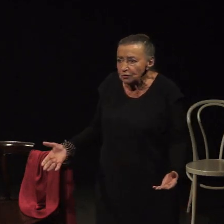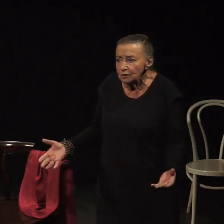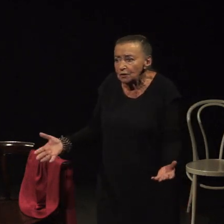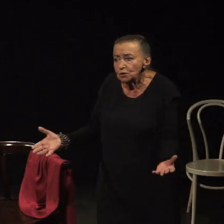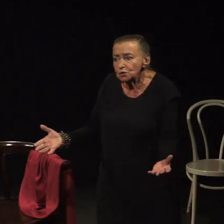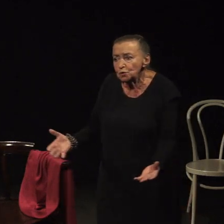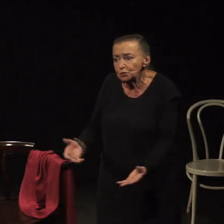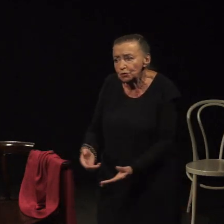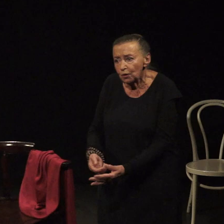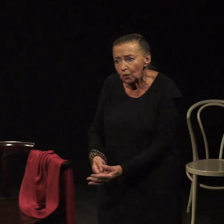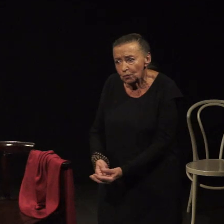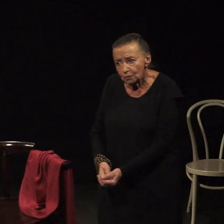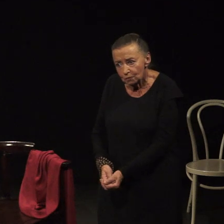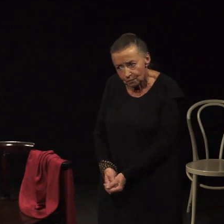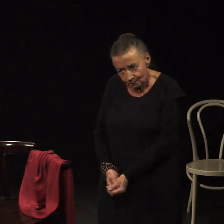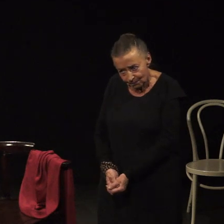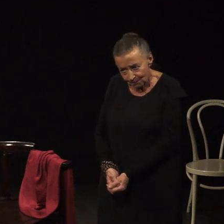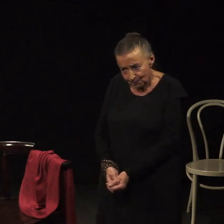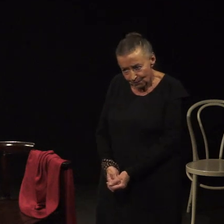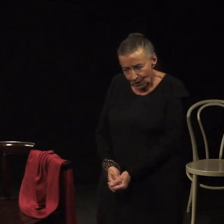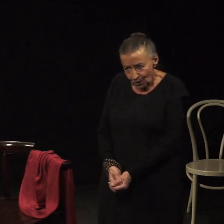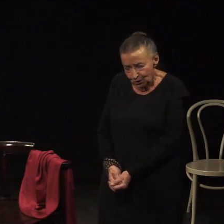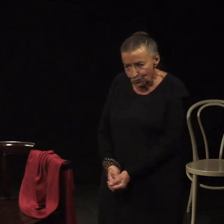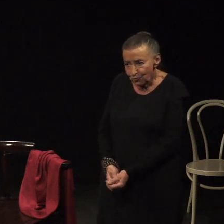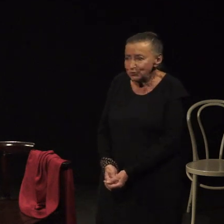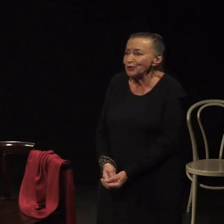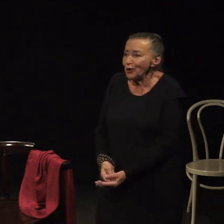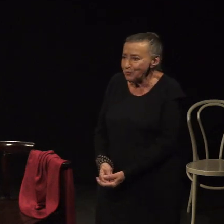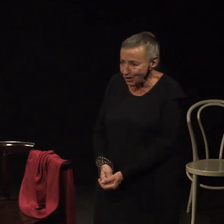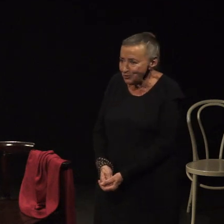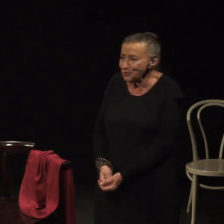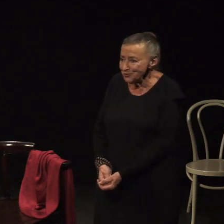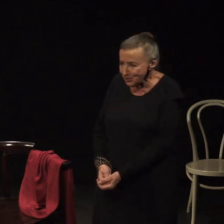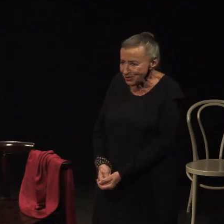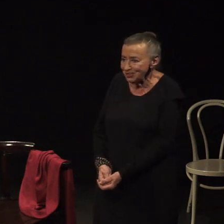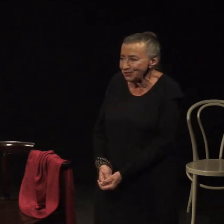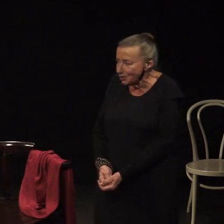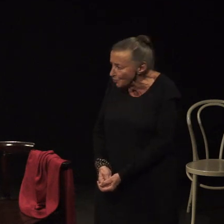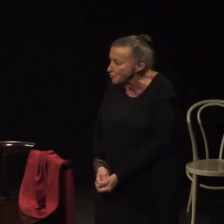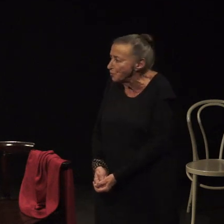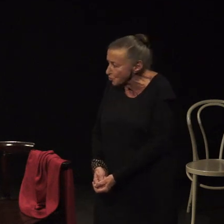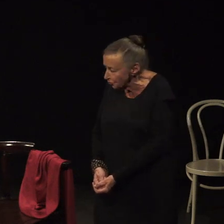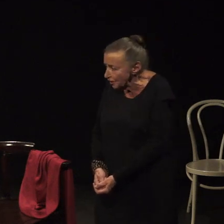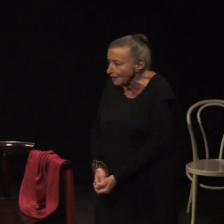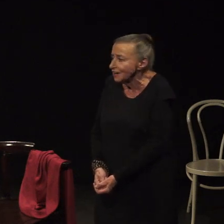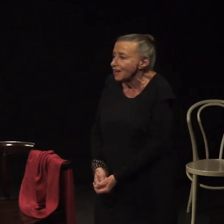and wondrous smell in words. However much they rhyme and sound